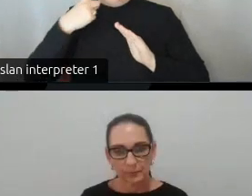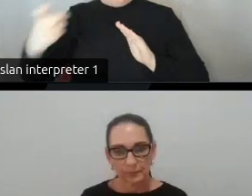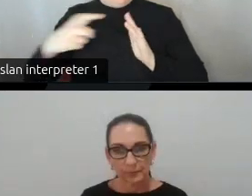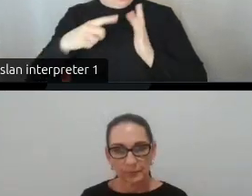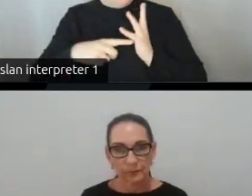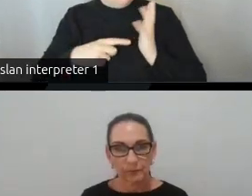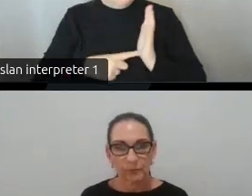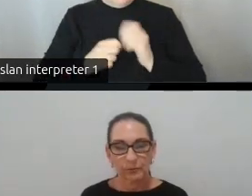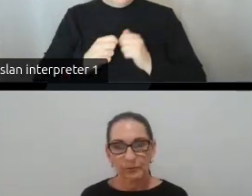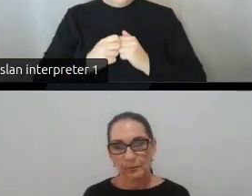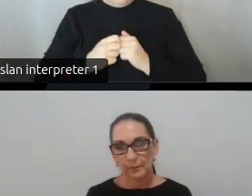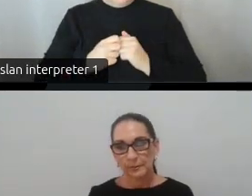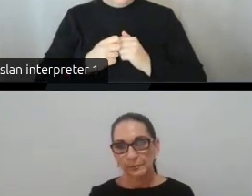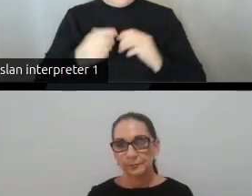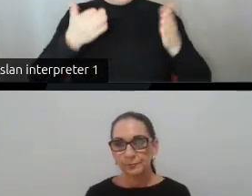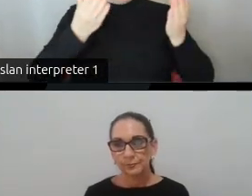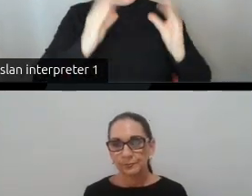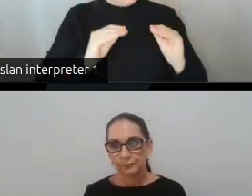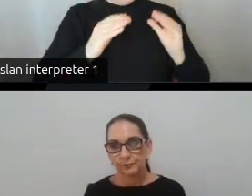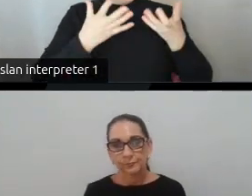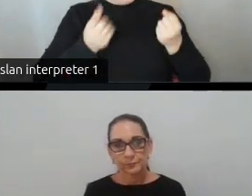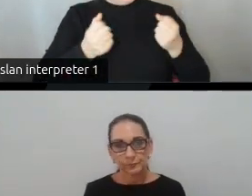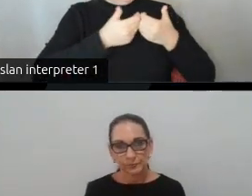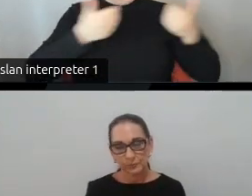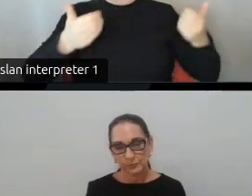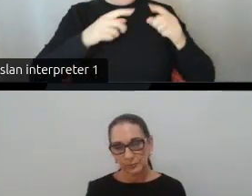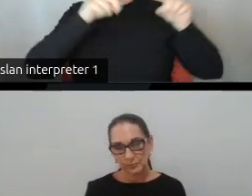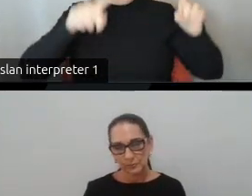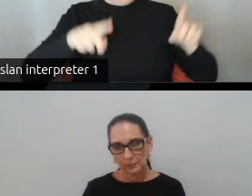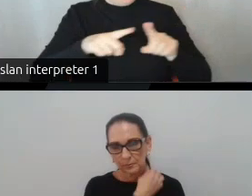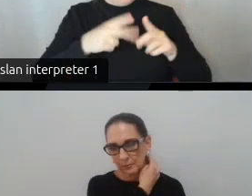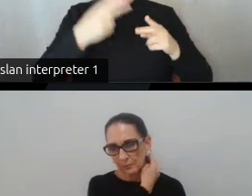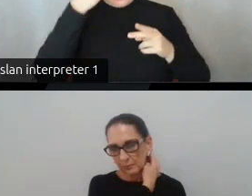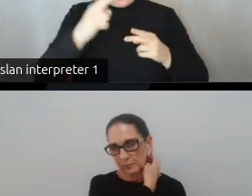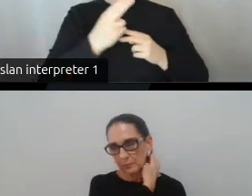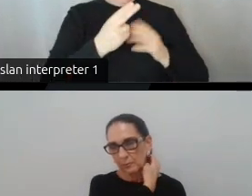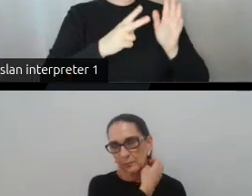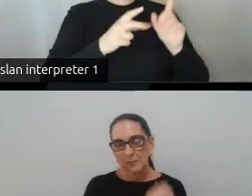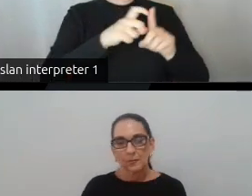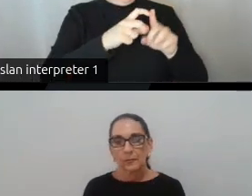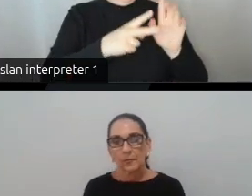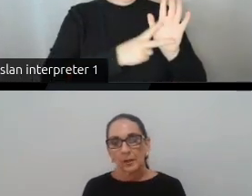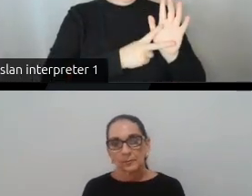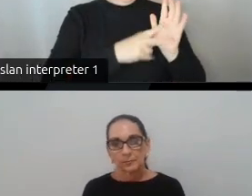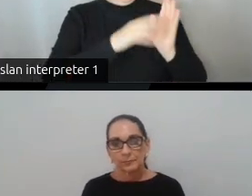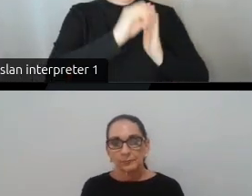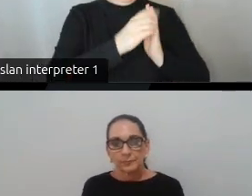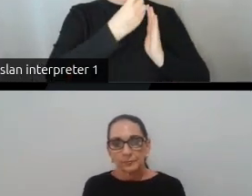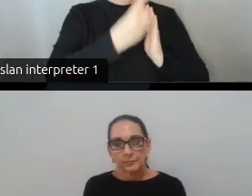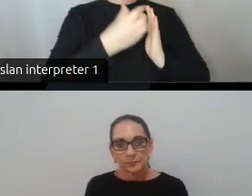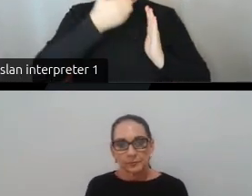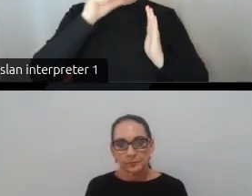out a separate form which is a court form called DV01C. So, the court will receive their details,